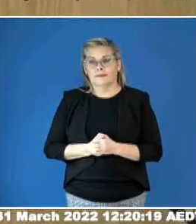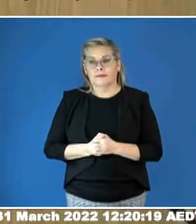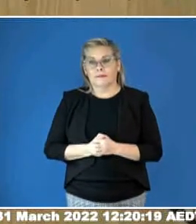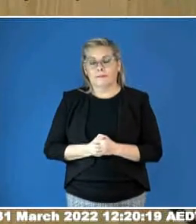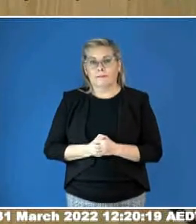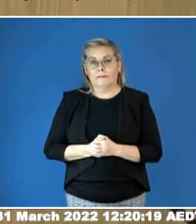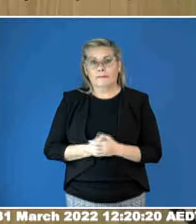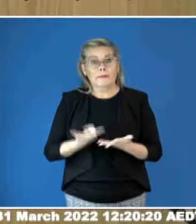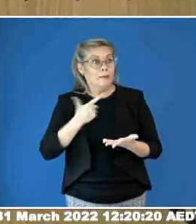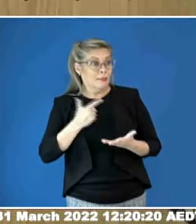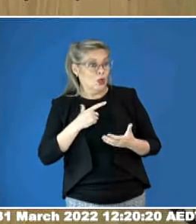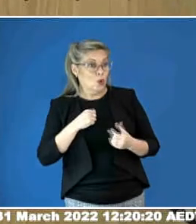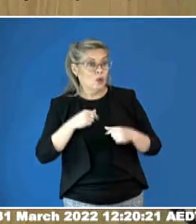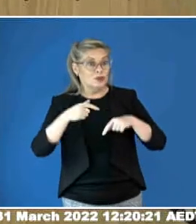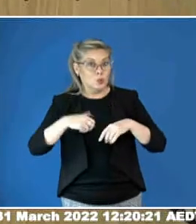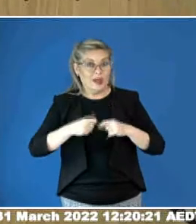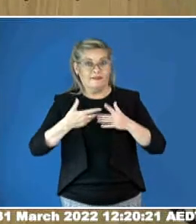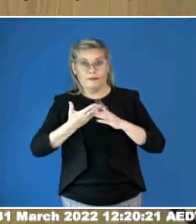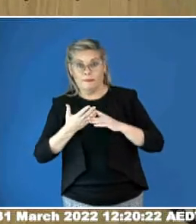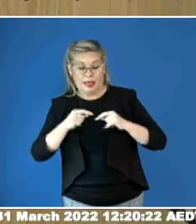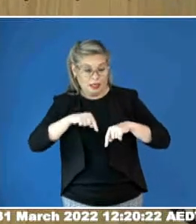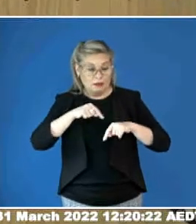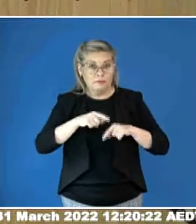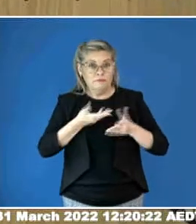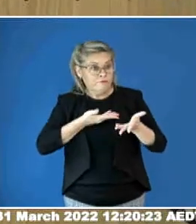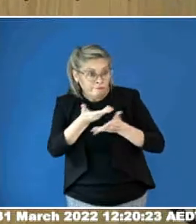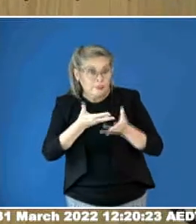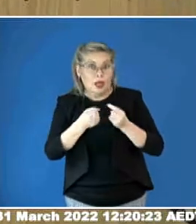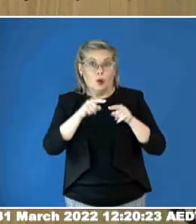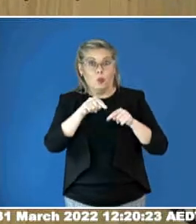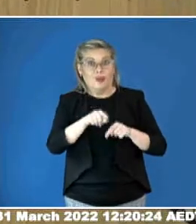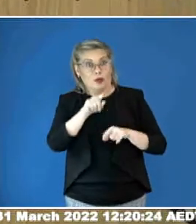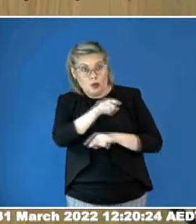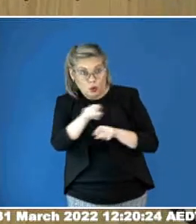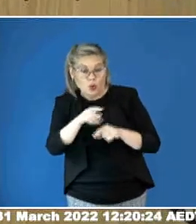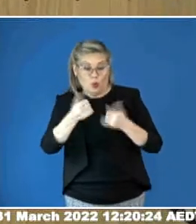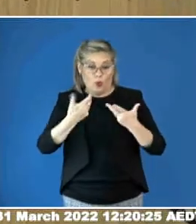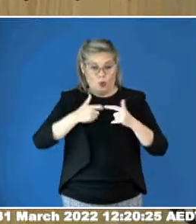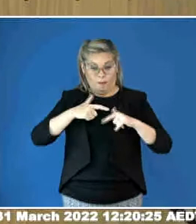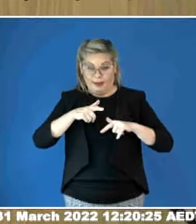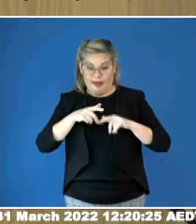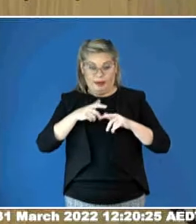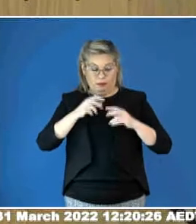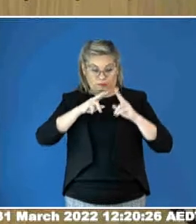we have been able to identify a lot of gaps with how we have managed this particular